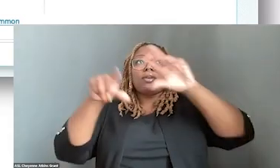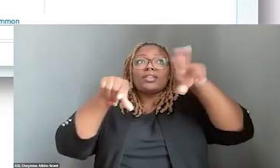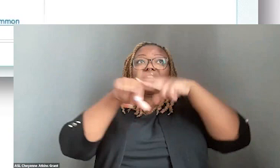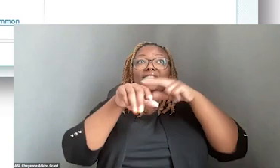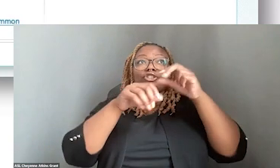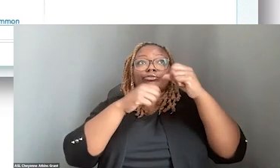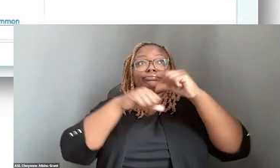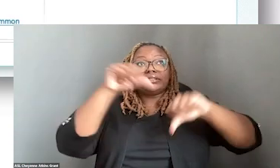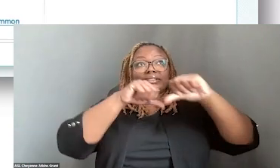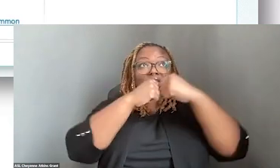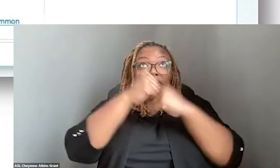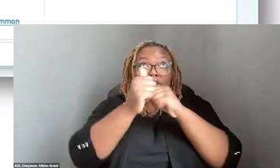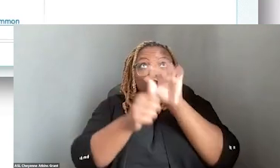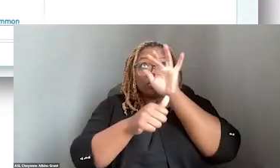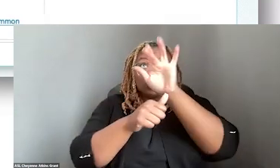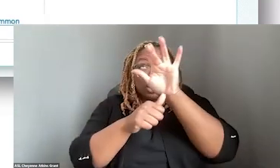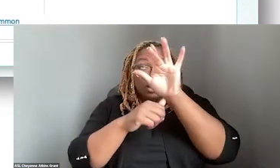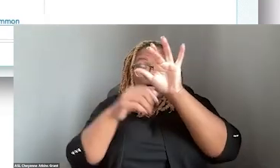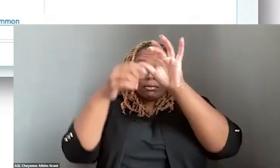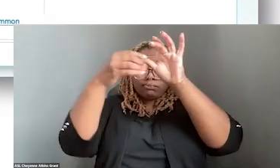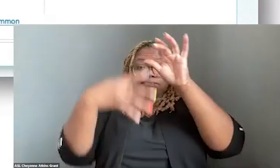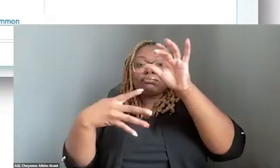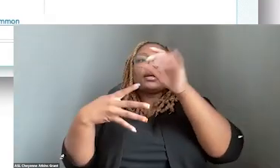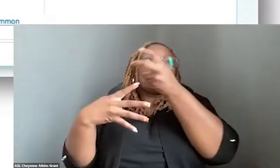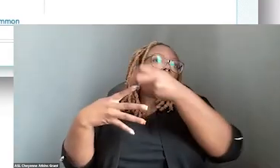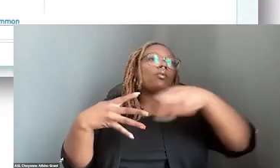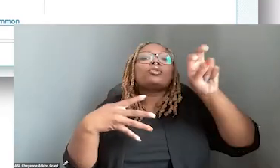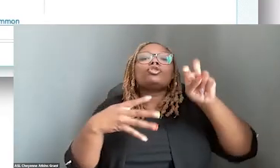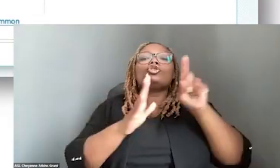If you click on that, it will redirect you to Research.gov.